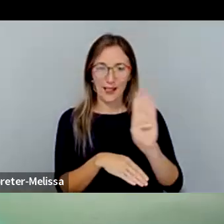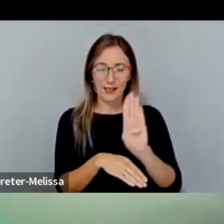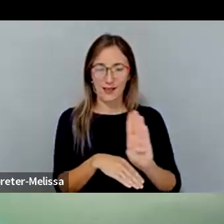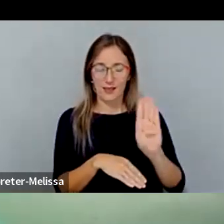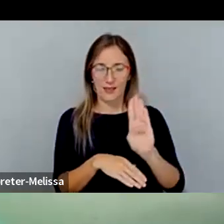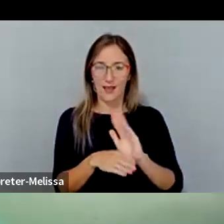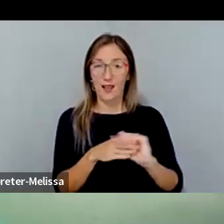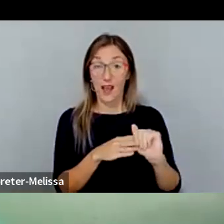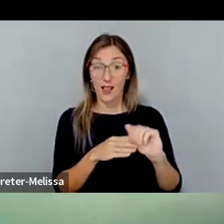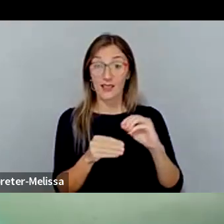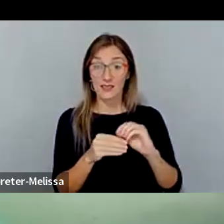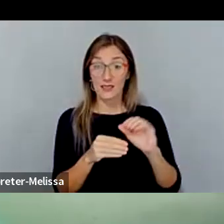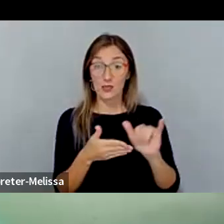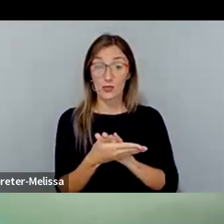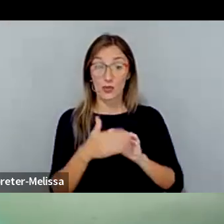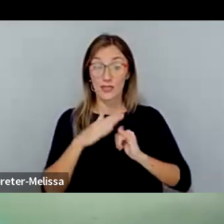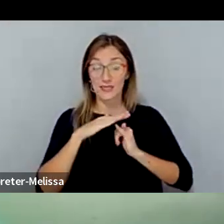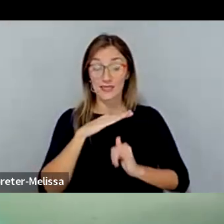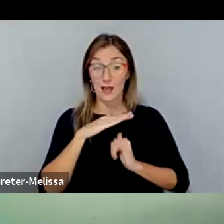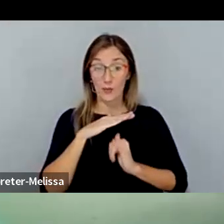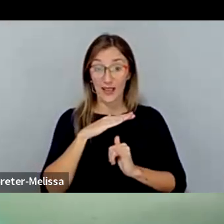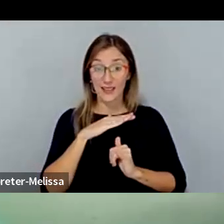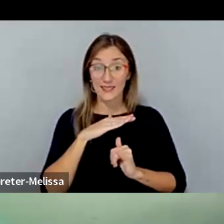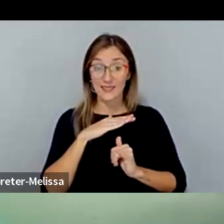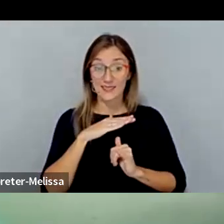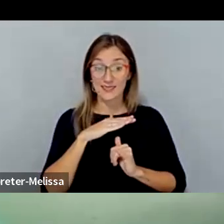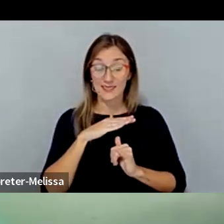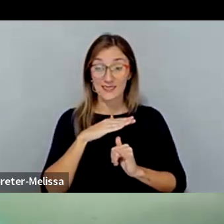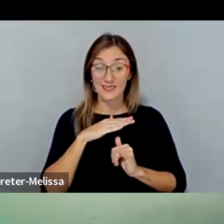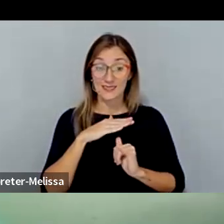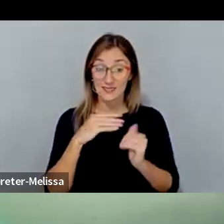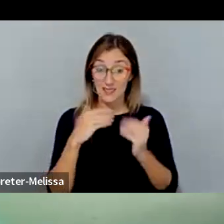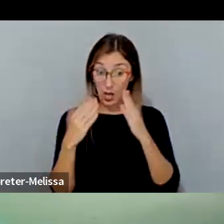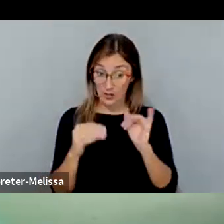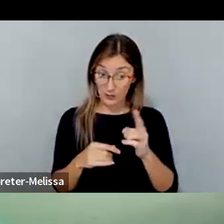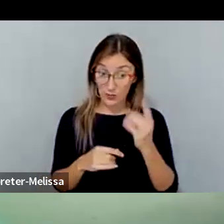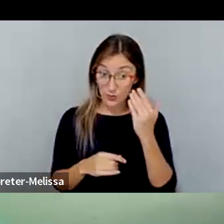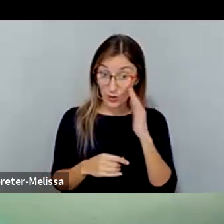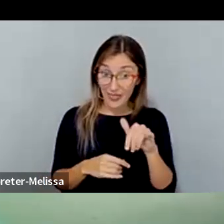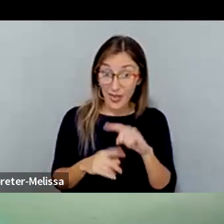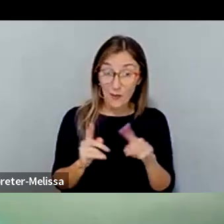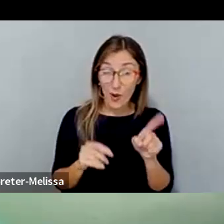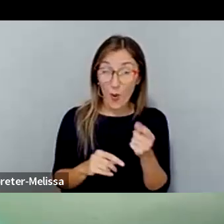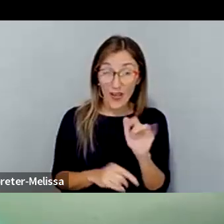of this New York State and vested over a billion dollars into the New York City subway. Lesson 30% of New York City subway stations are an